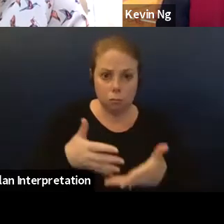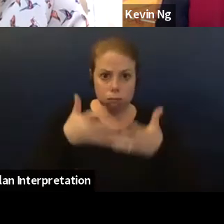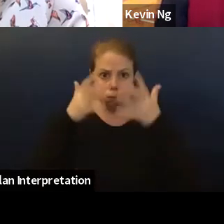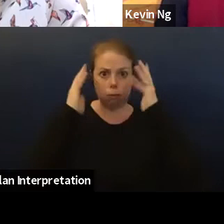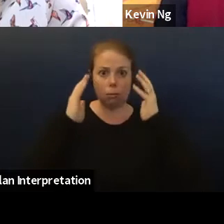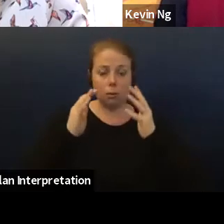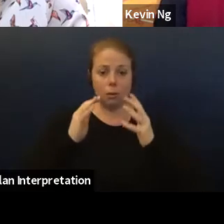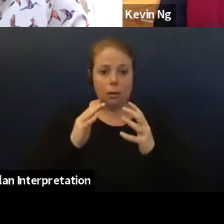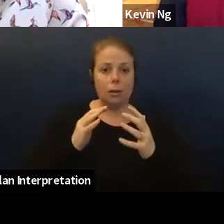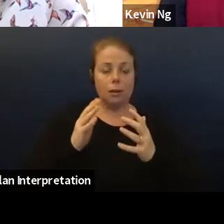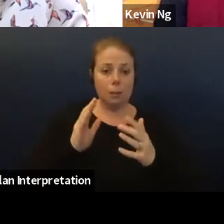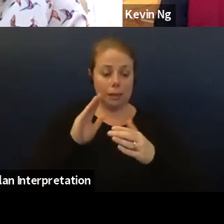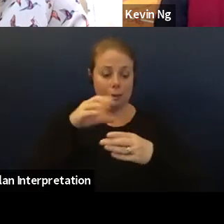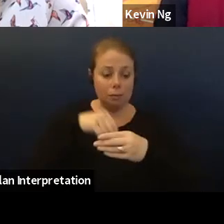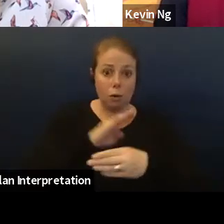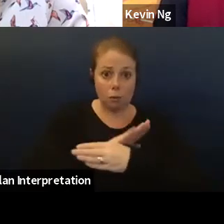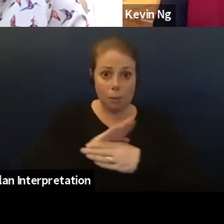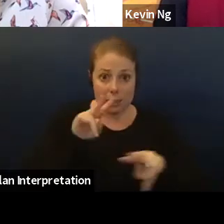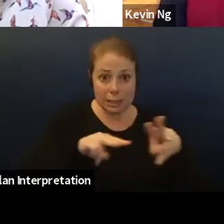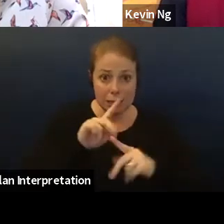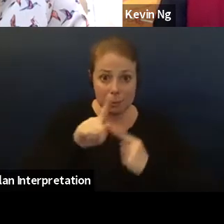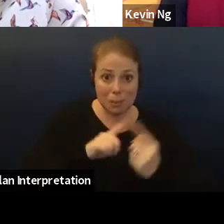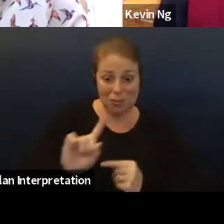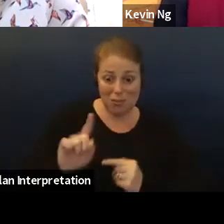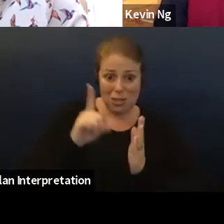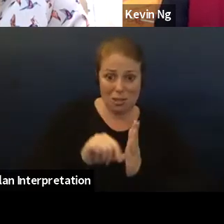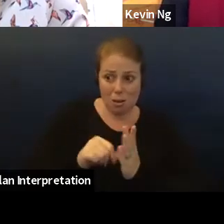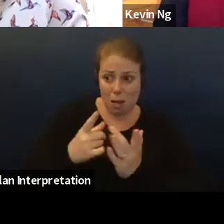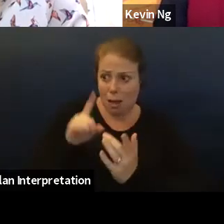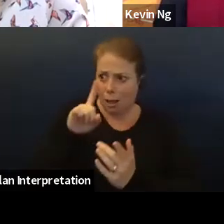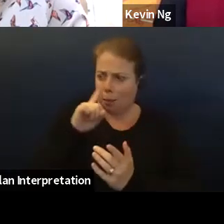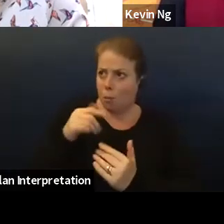you know around other people who might be quite senior in your field to just kind of feel grounded